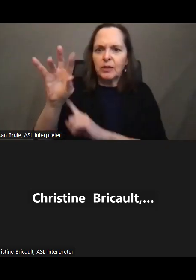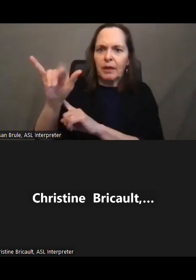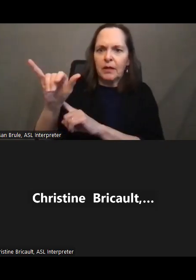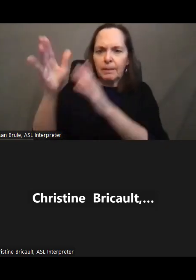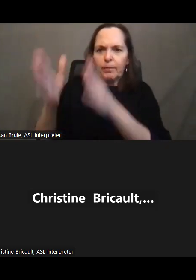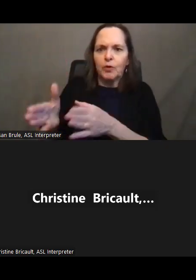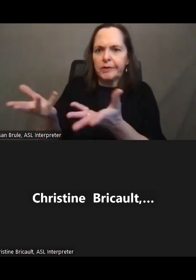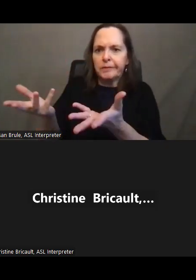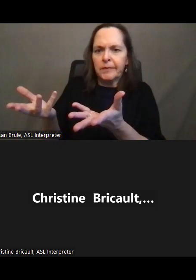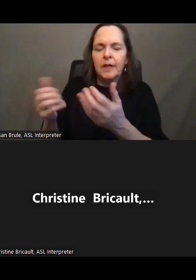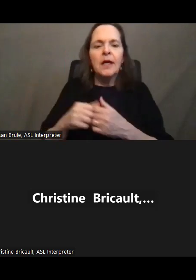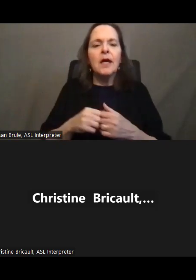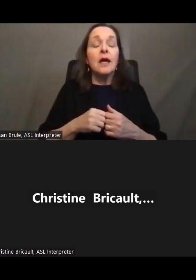certain educational requirement.